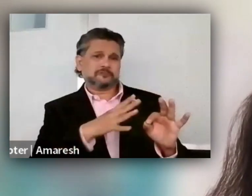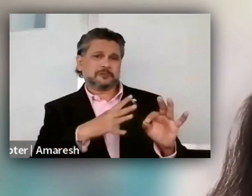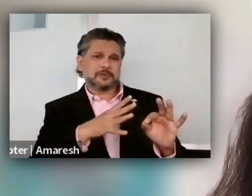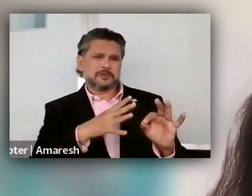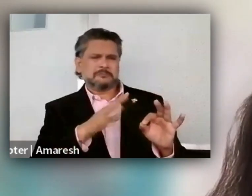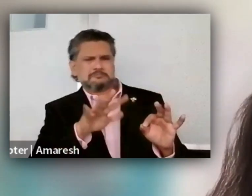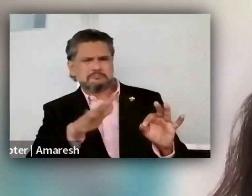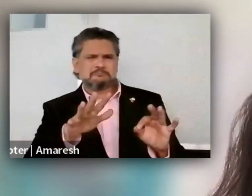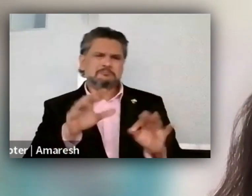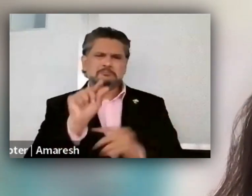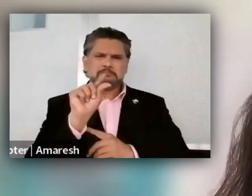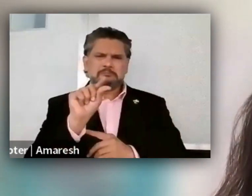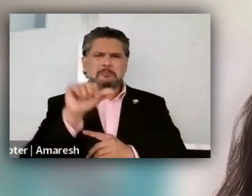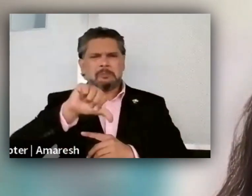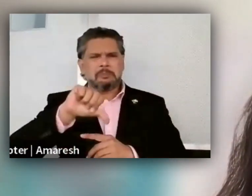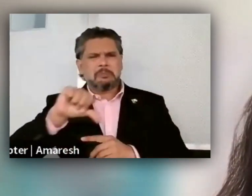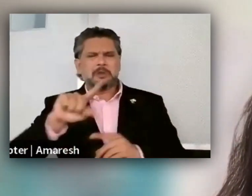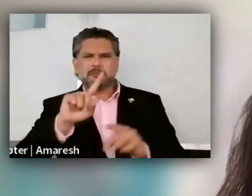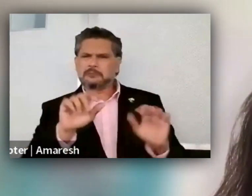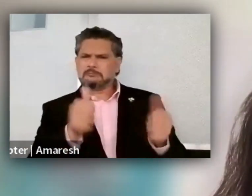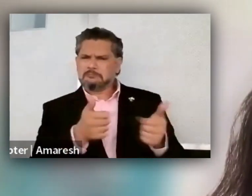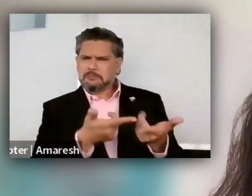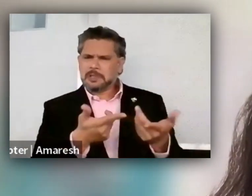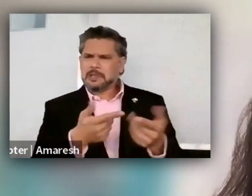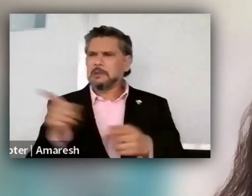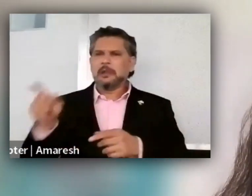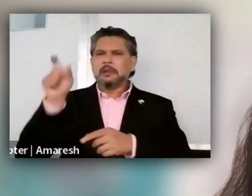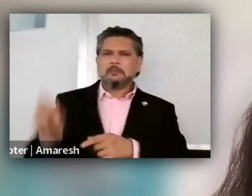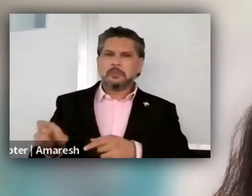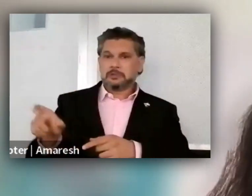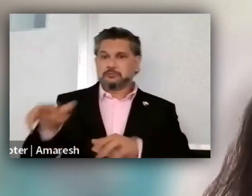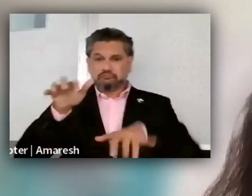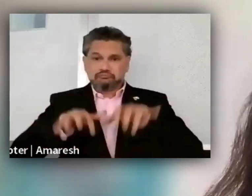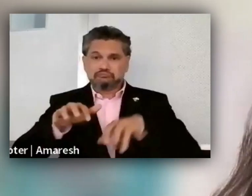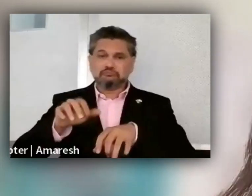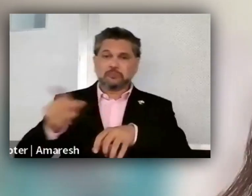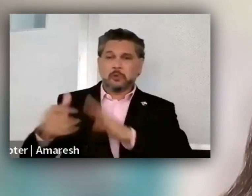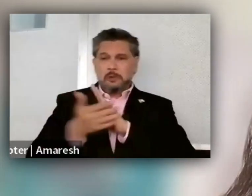And I kind of don't know how, what the, how do we come back about this?